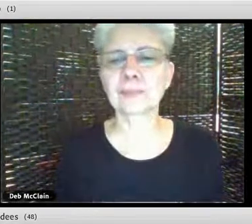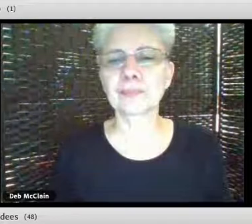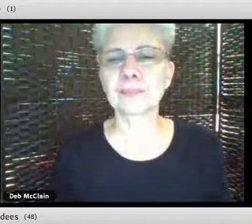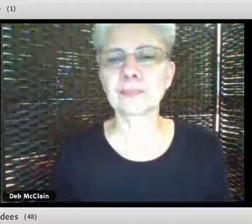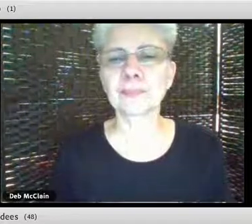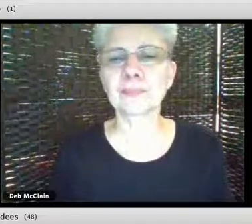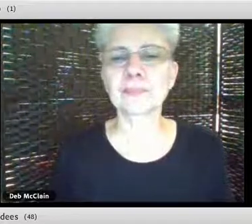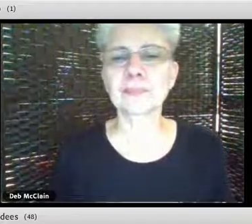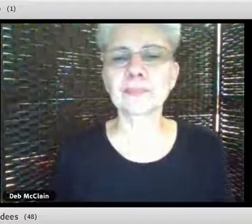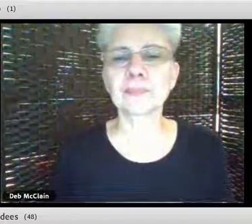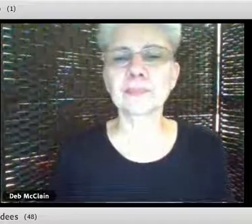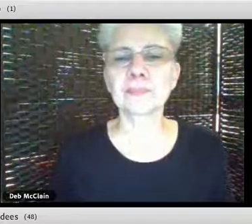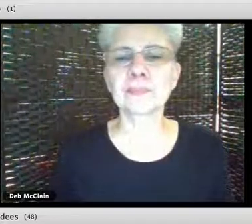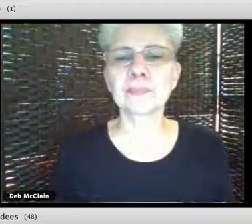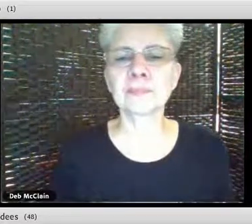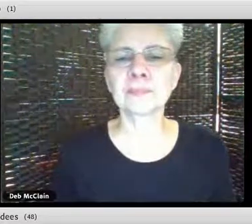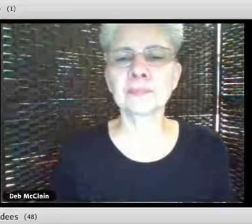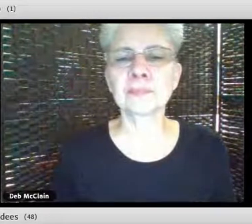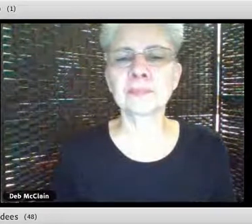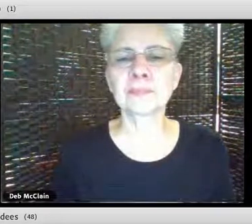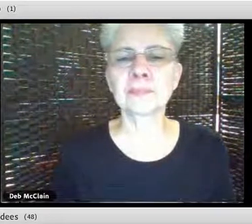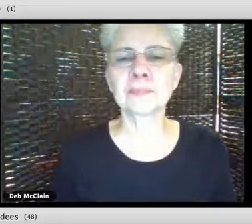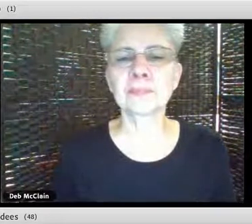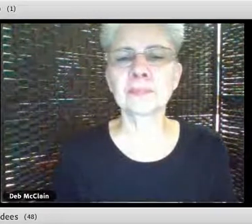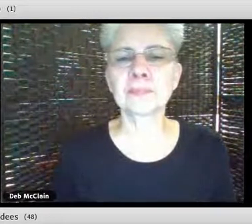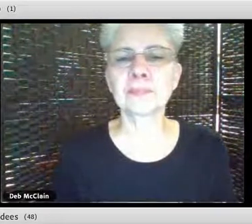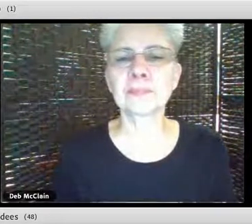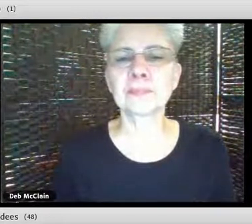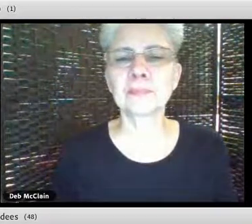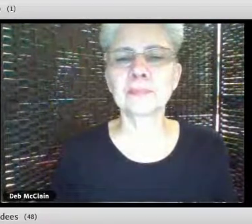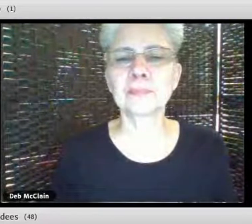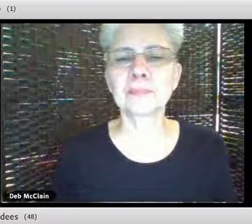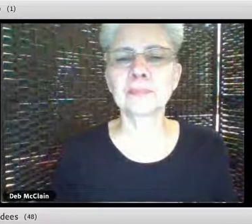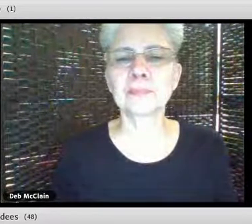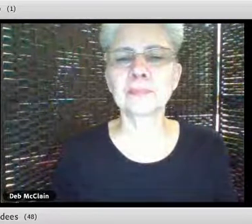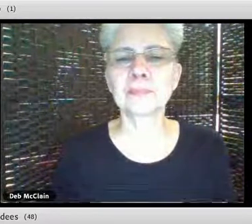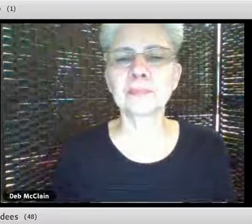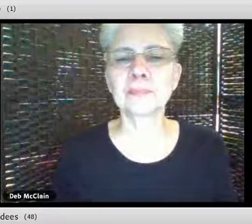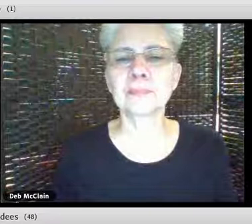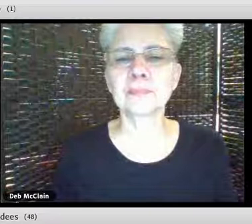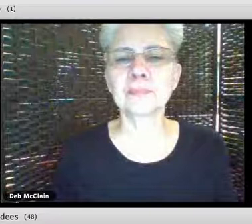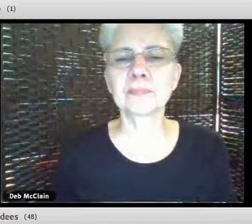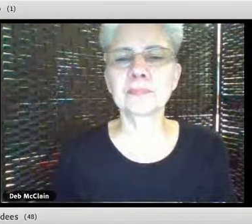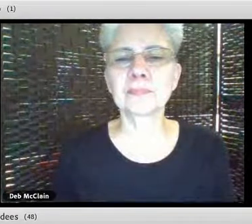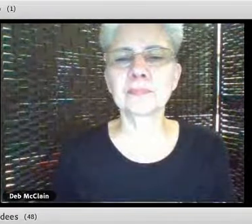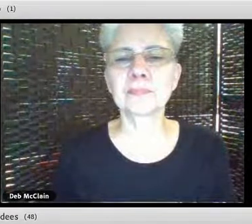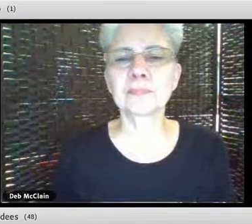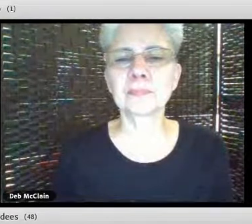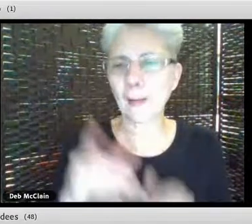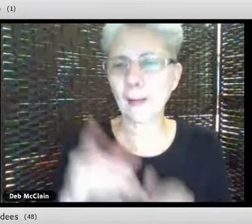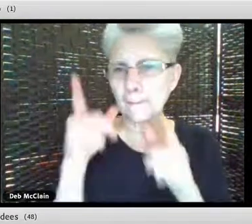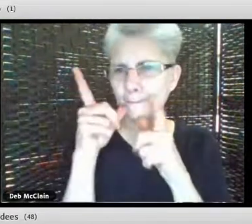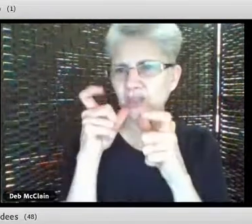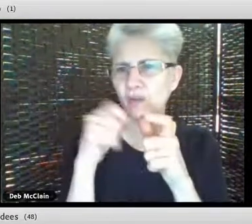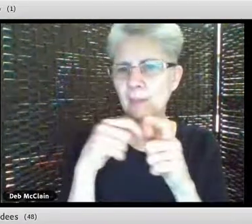and not one of the exercising crazy. Um, here. There's one. Okay.